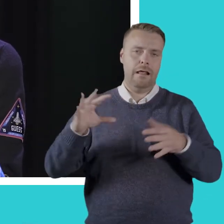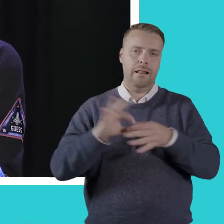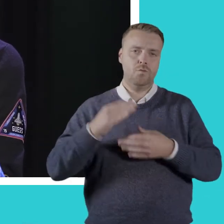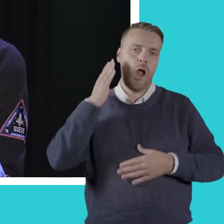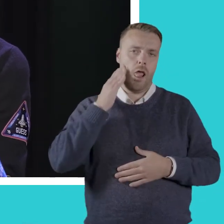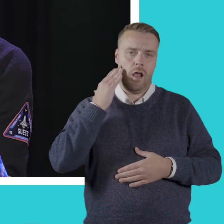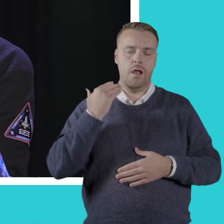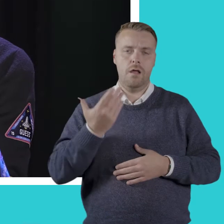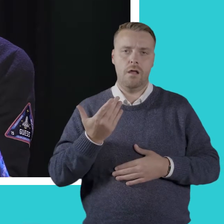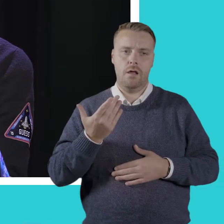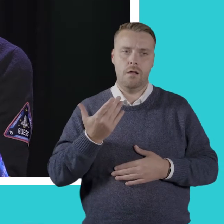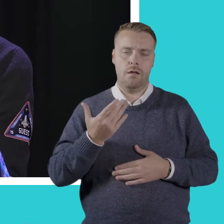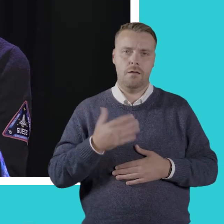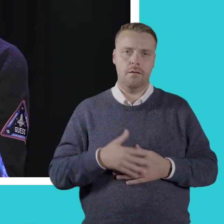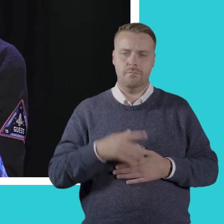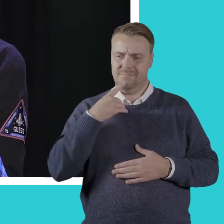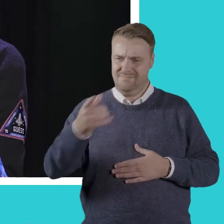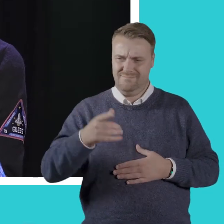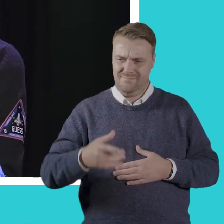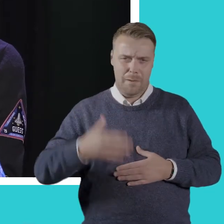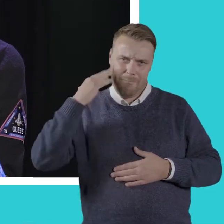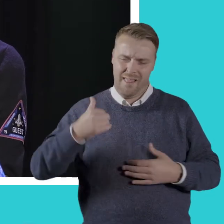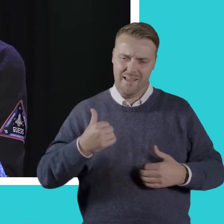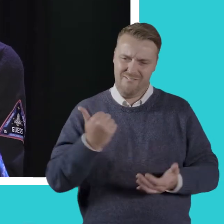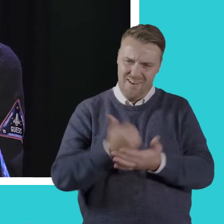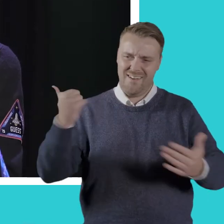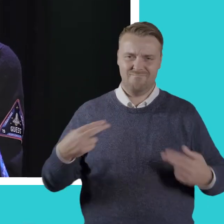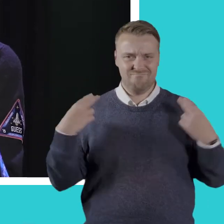It was like when I went there I was like nah being black is lit. So it was like wow everyone